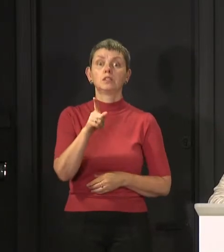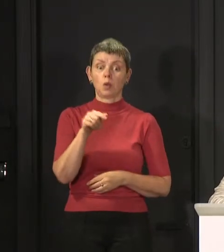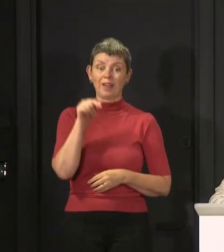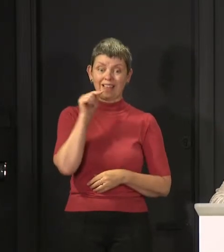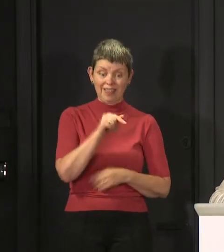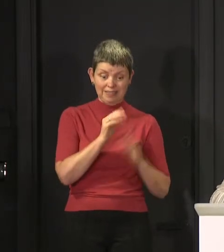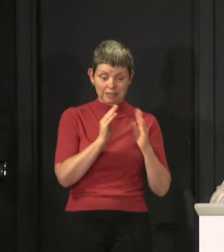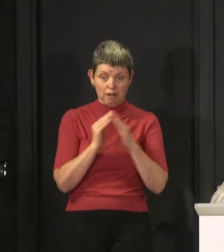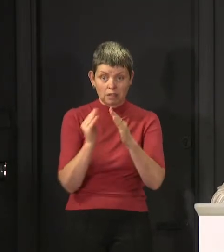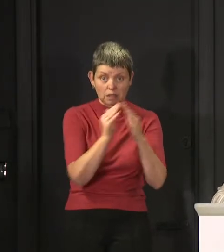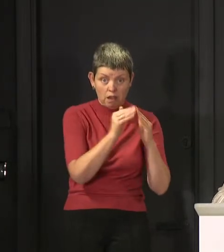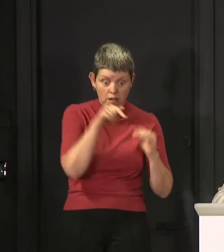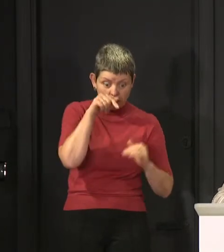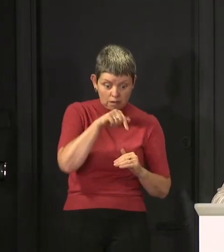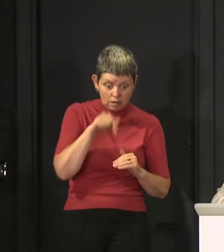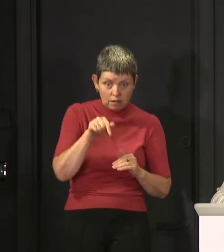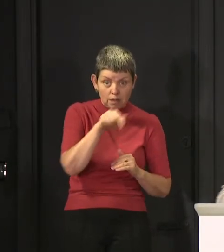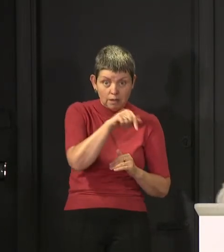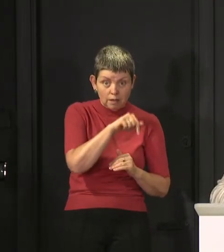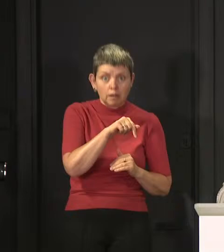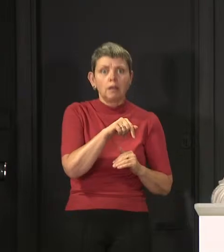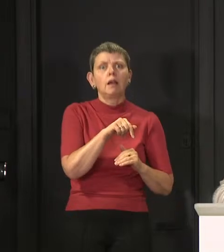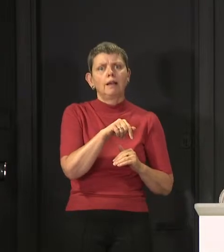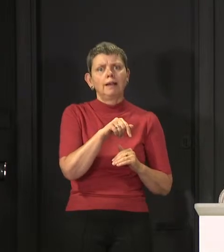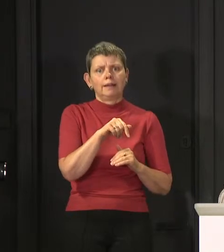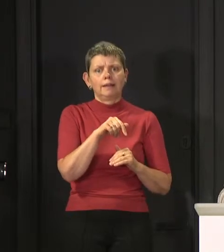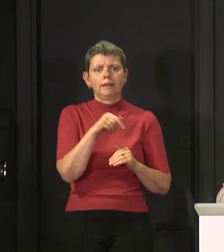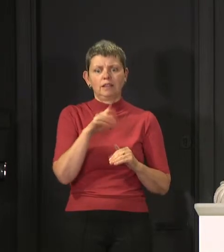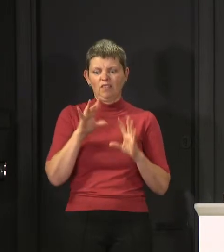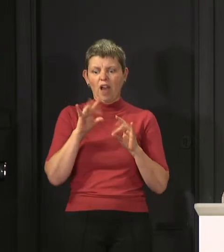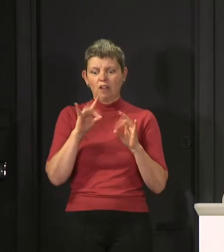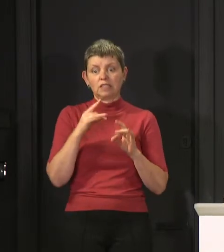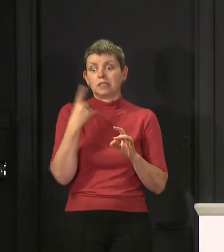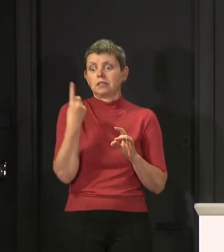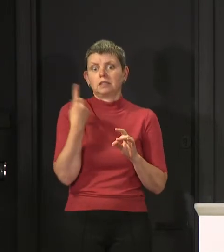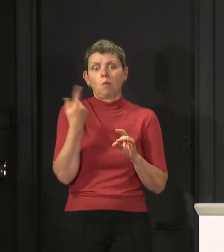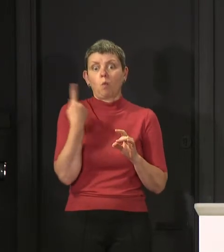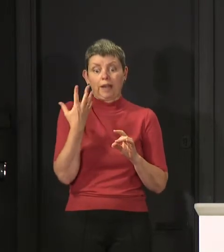cluster, it is because somewhere along the line, bridges that should not have been there